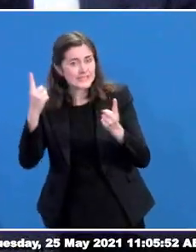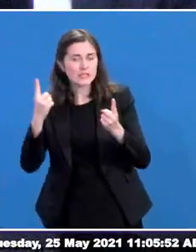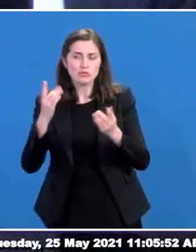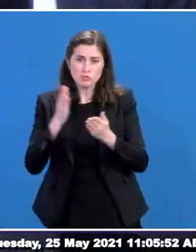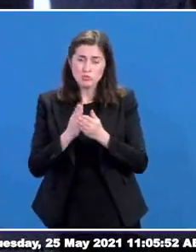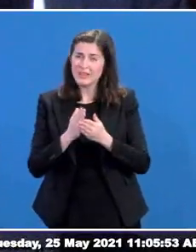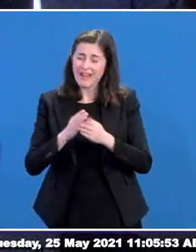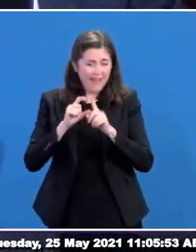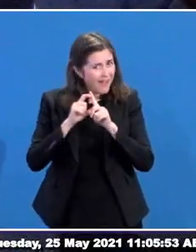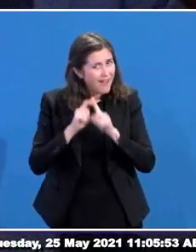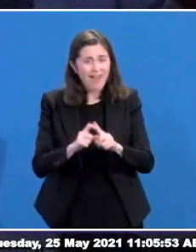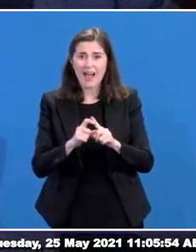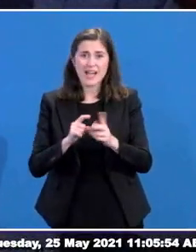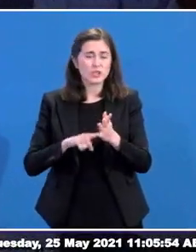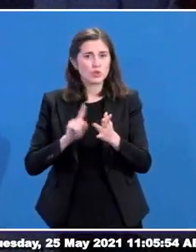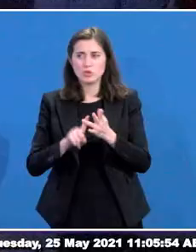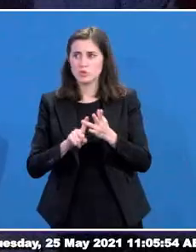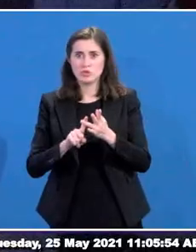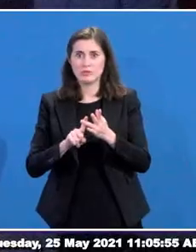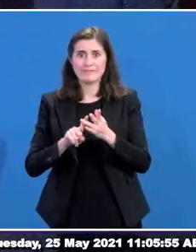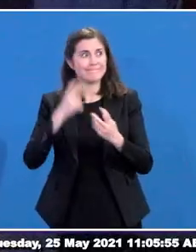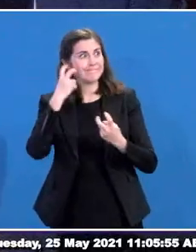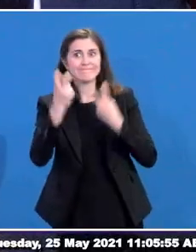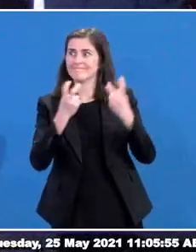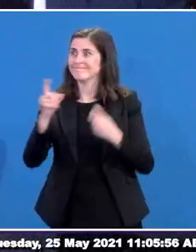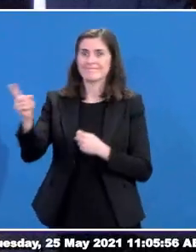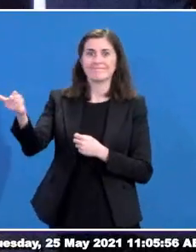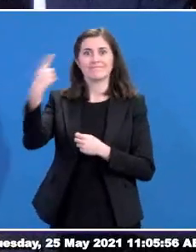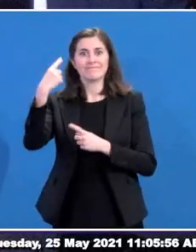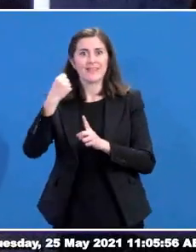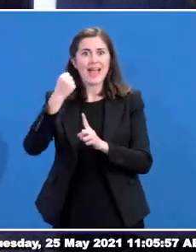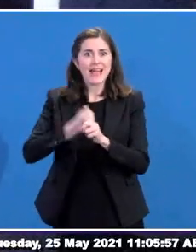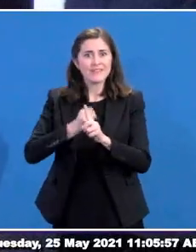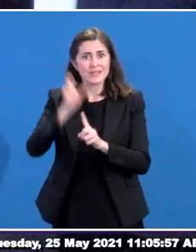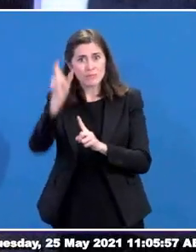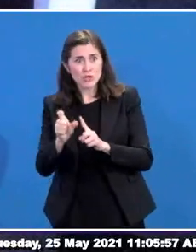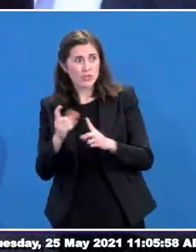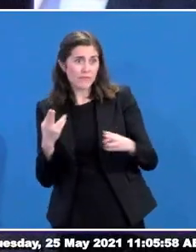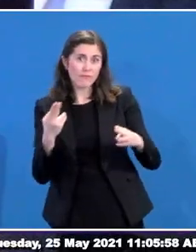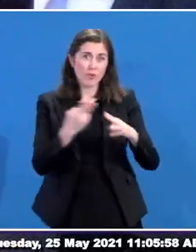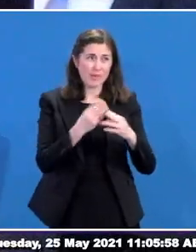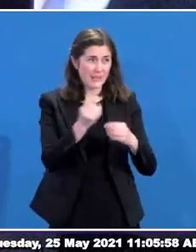of engaging an advocate for people as complex as Melissa.